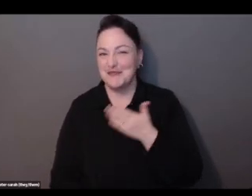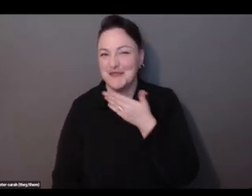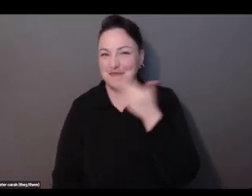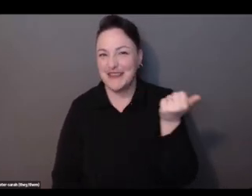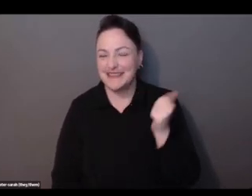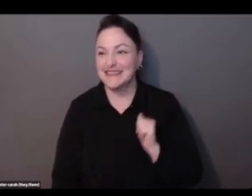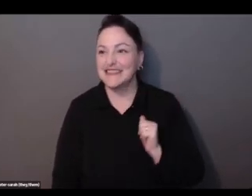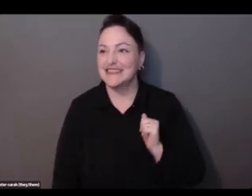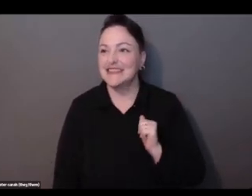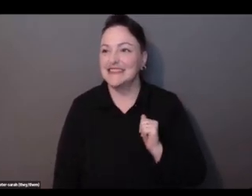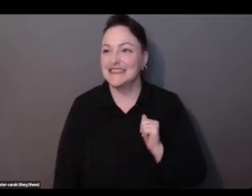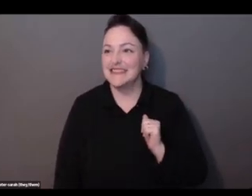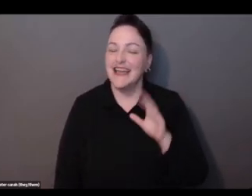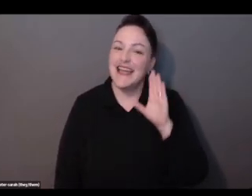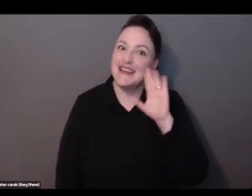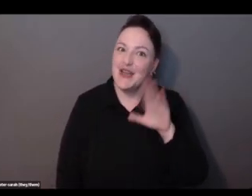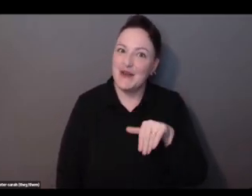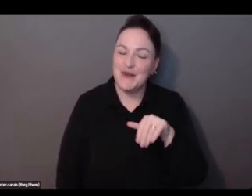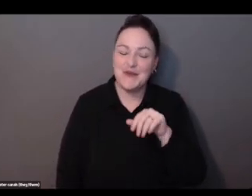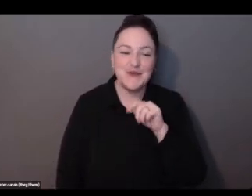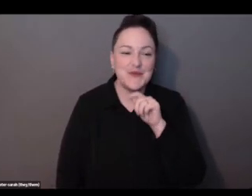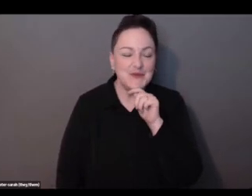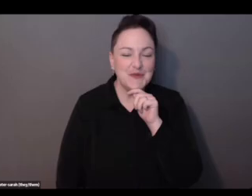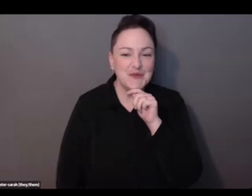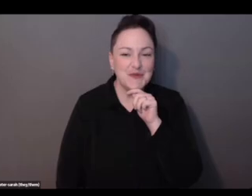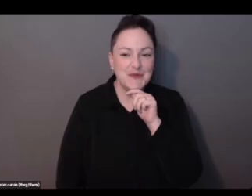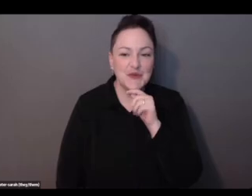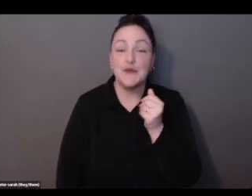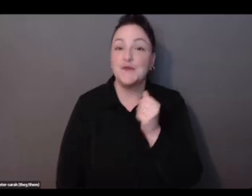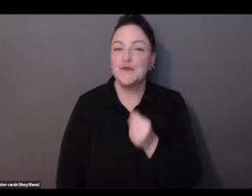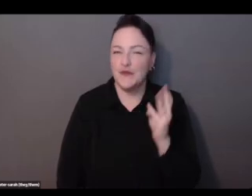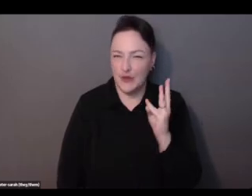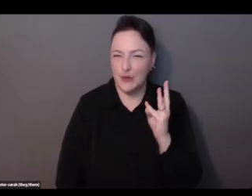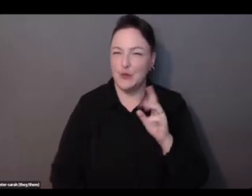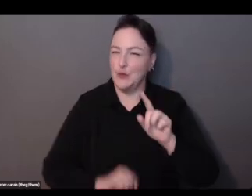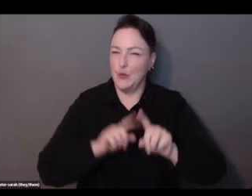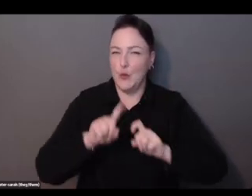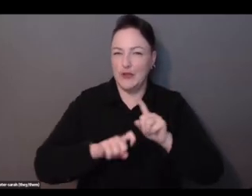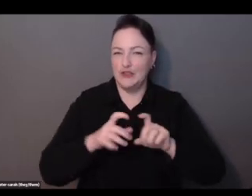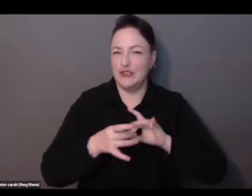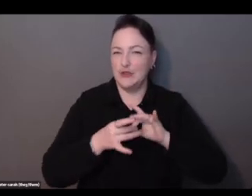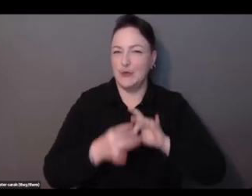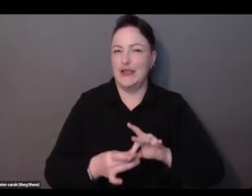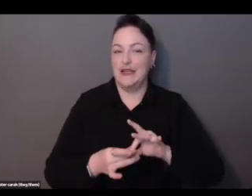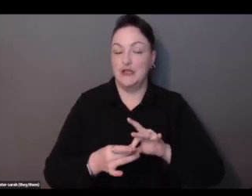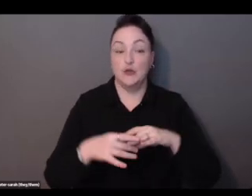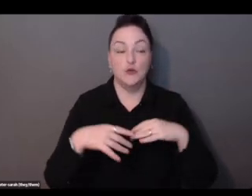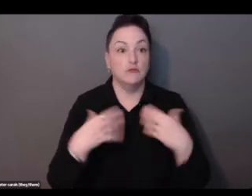I know, there are a couple of questions, I think, related to whether we can filter